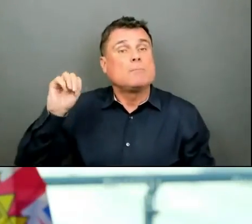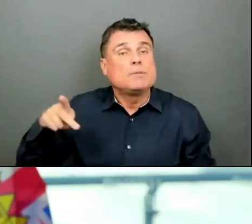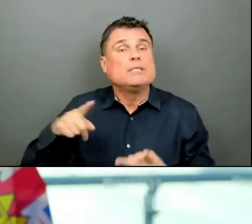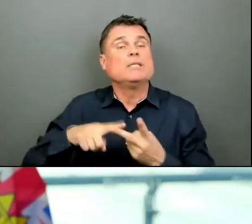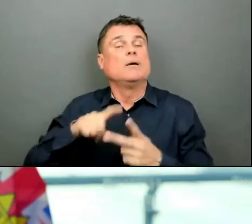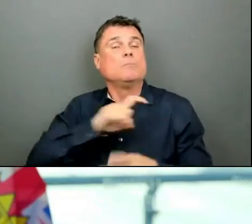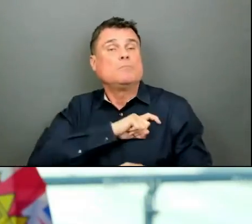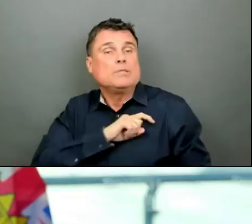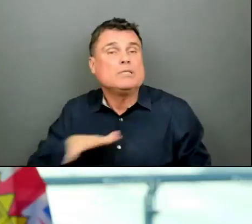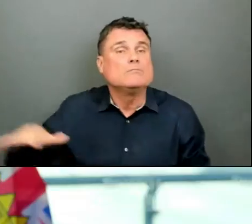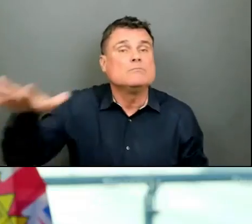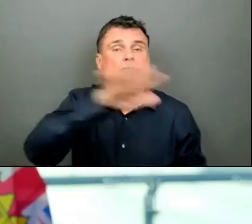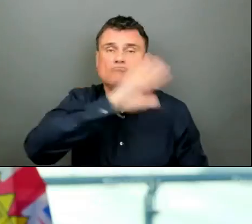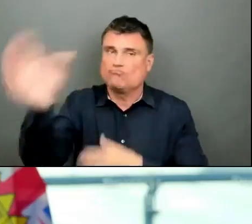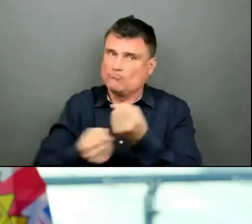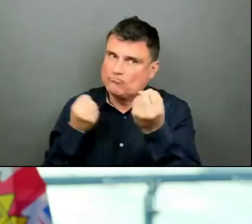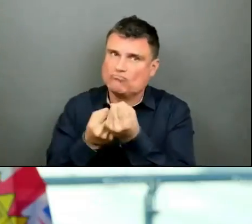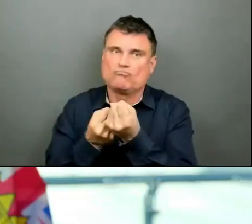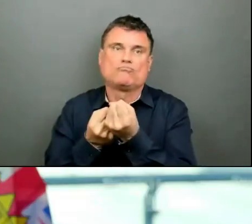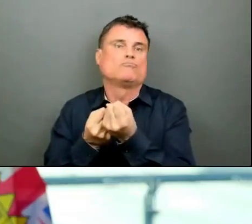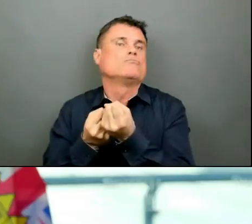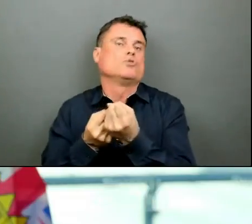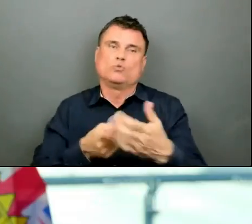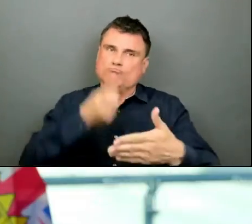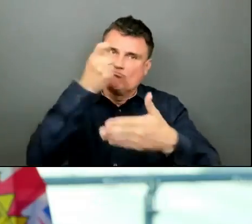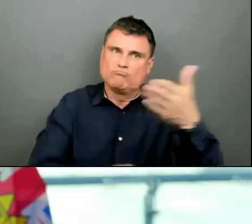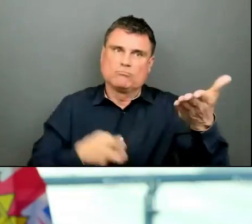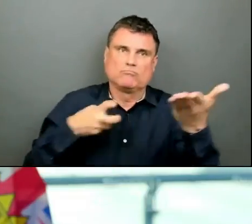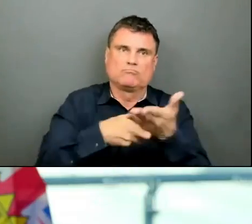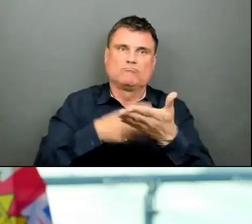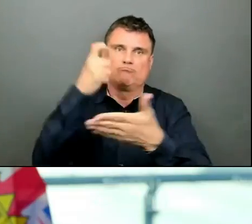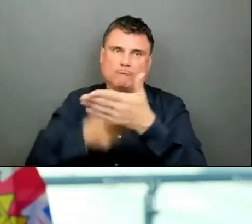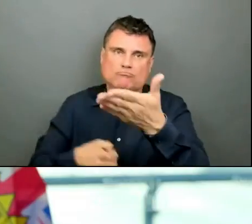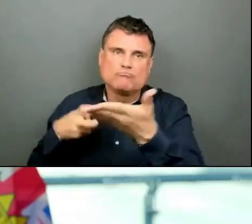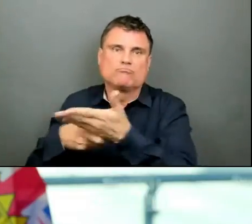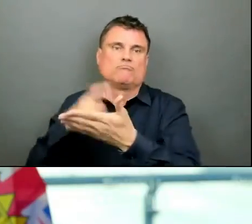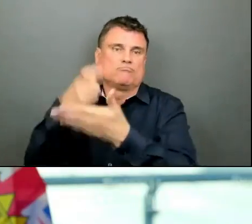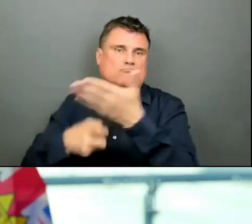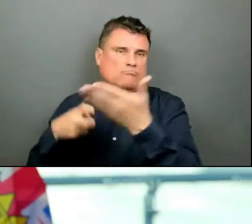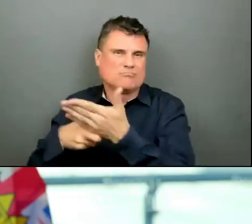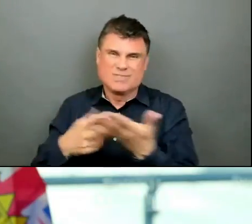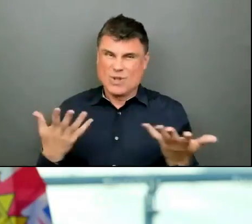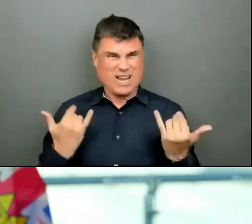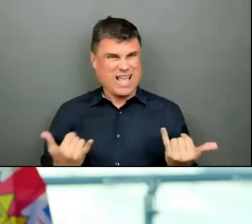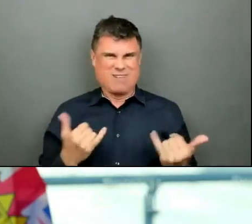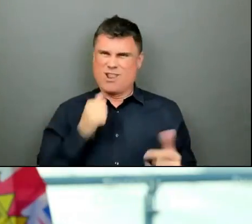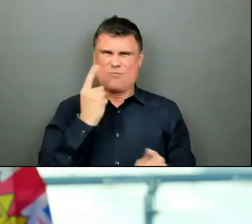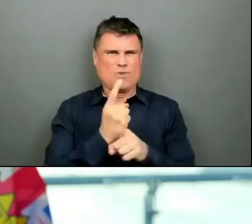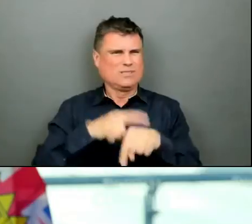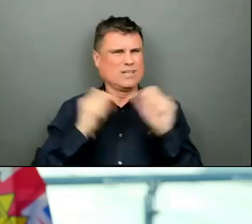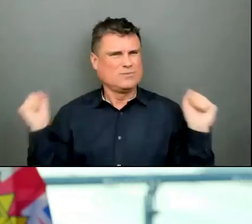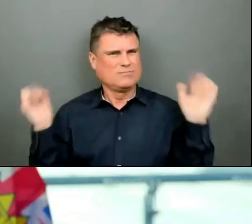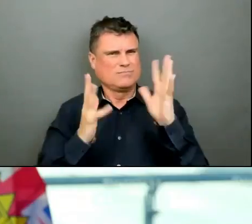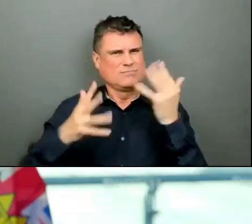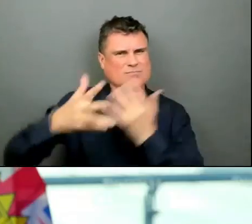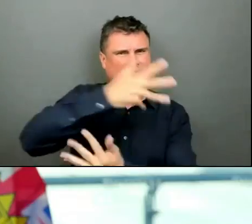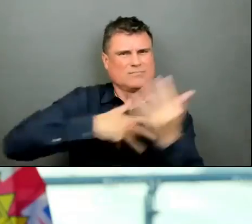fines as well. This is not the time to do that and they are NOOT permitted under the orders happening